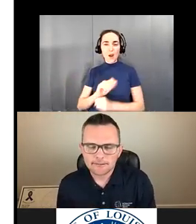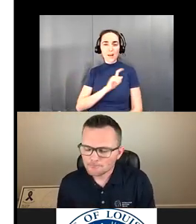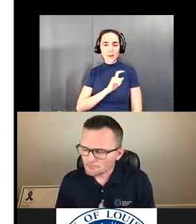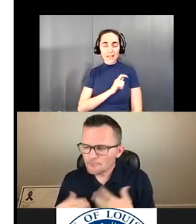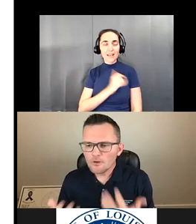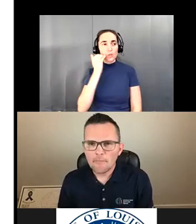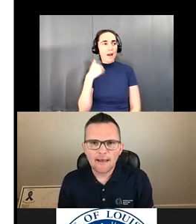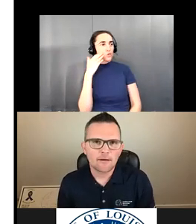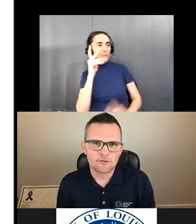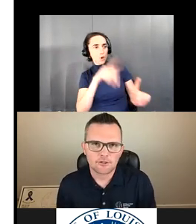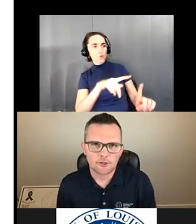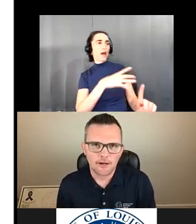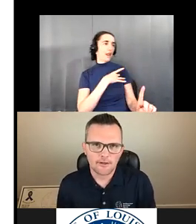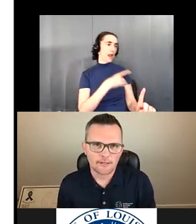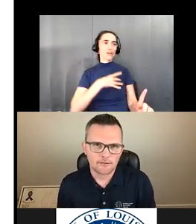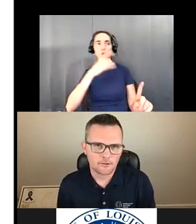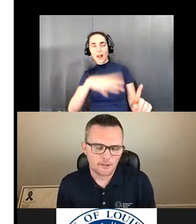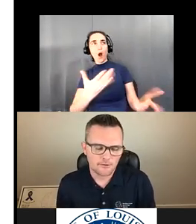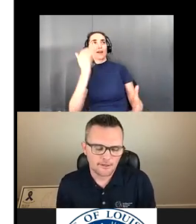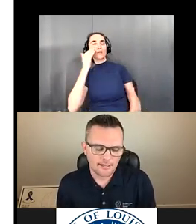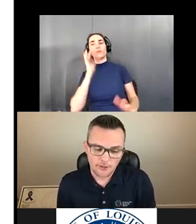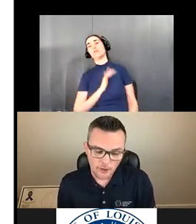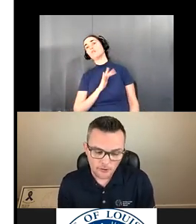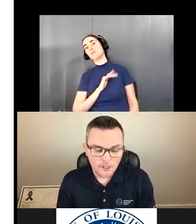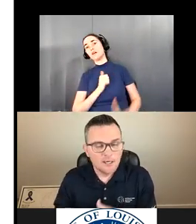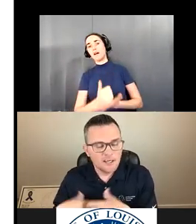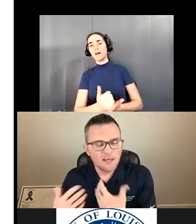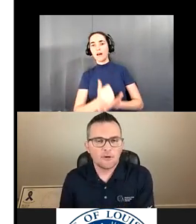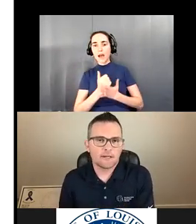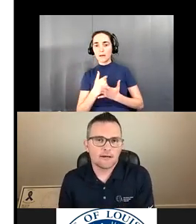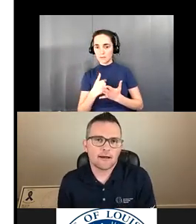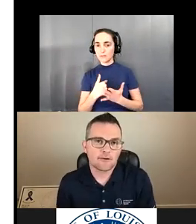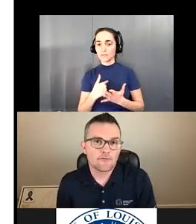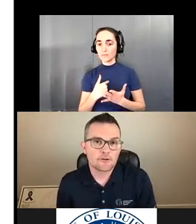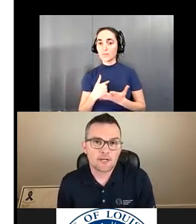15:46:36 Man, that was such a great thing that I would know. And we can have a conversation